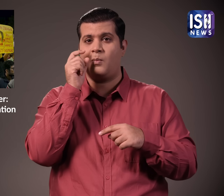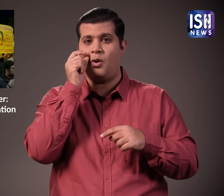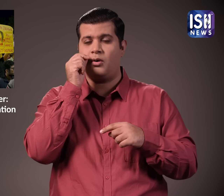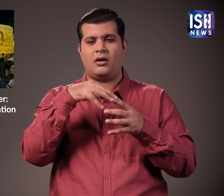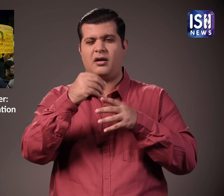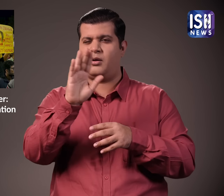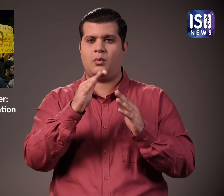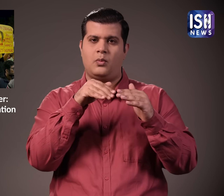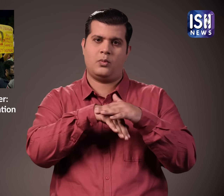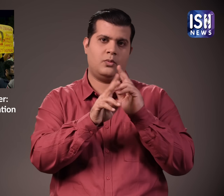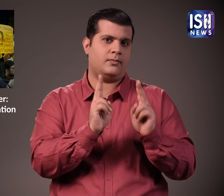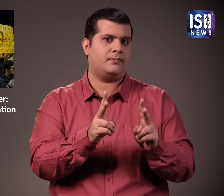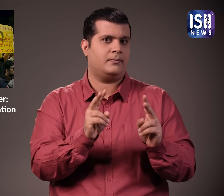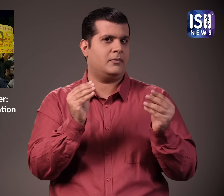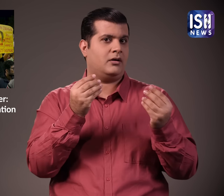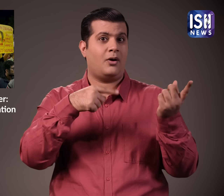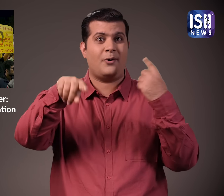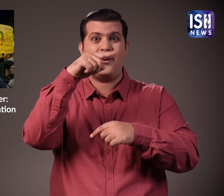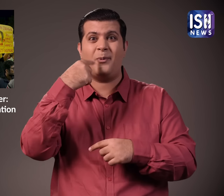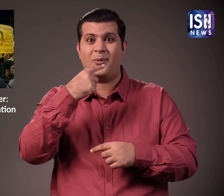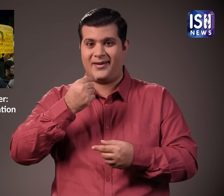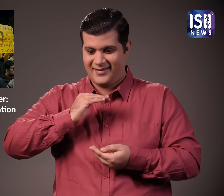Now it feels like men should be forced to stay at home.